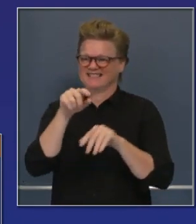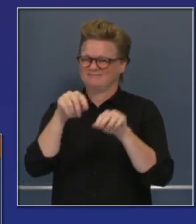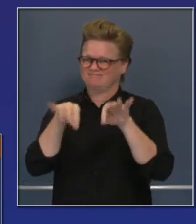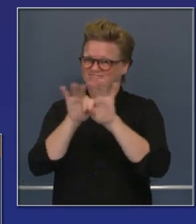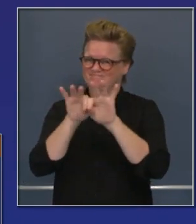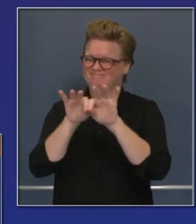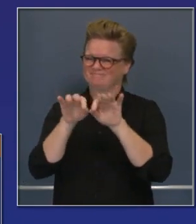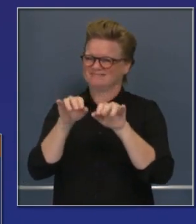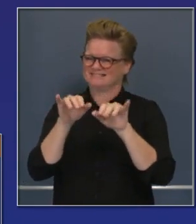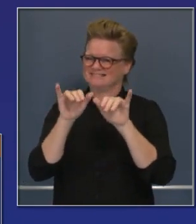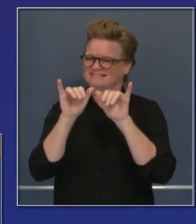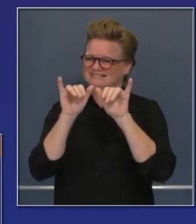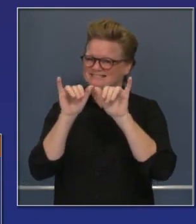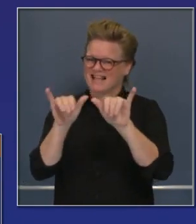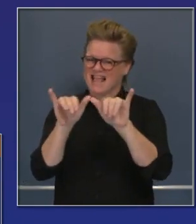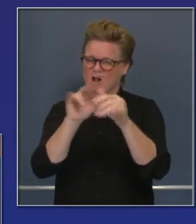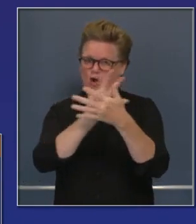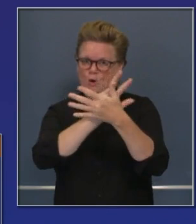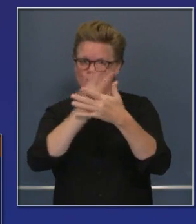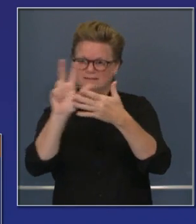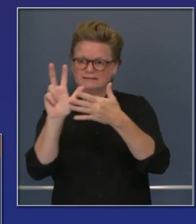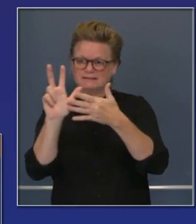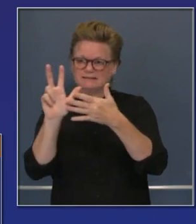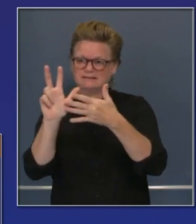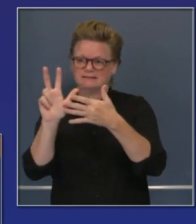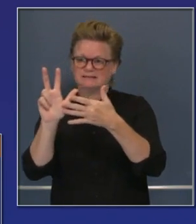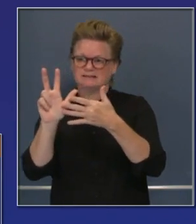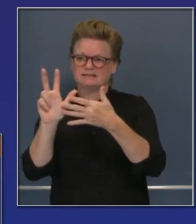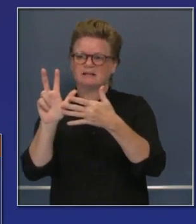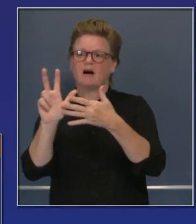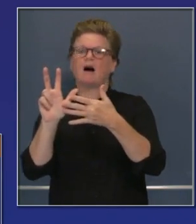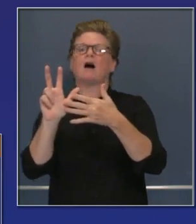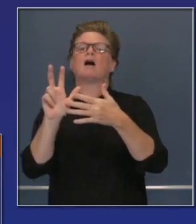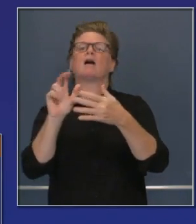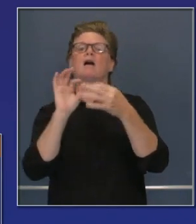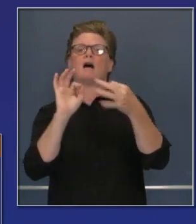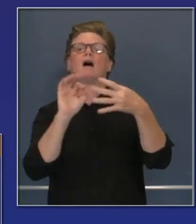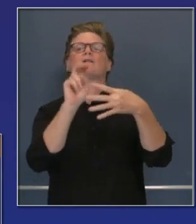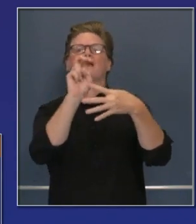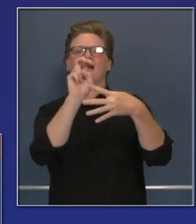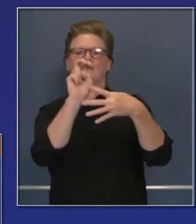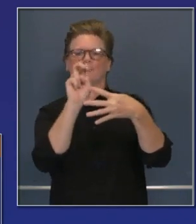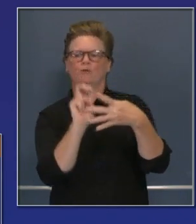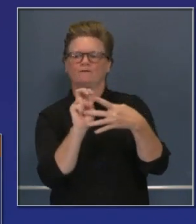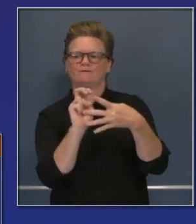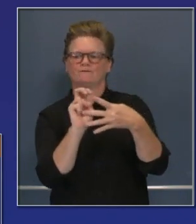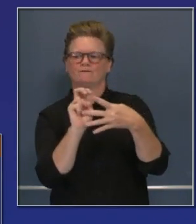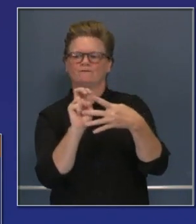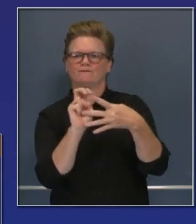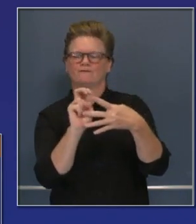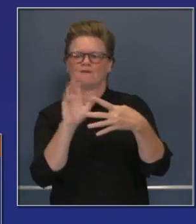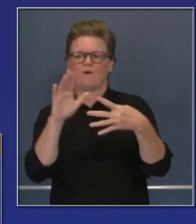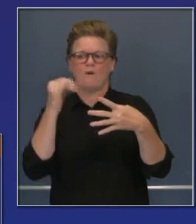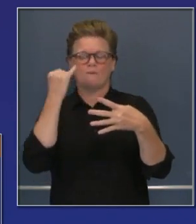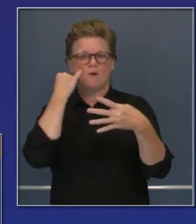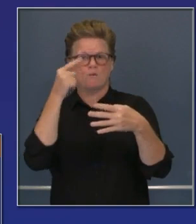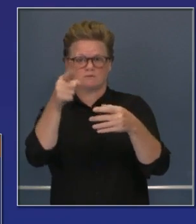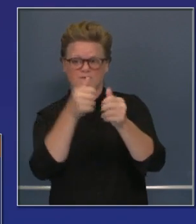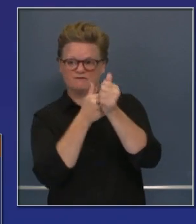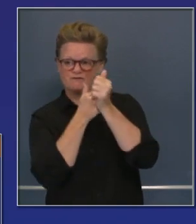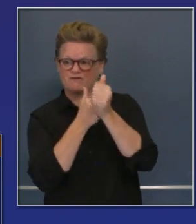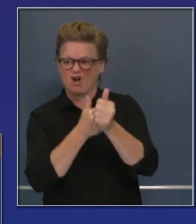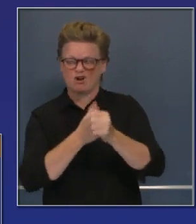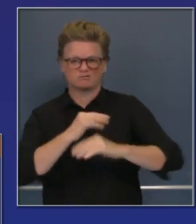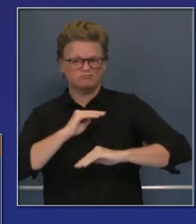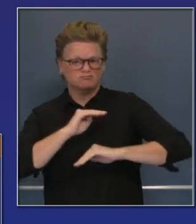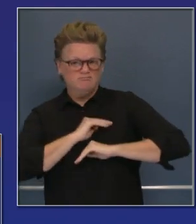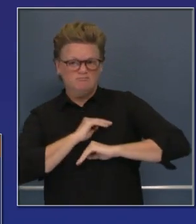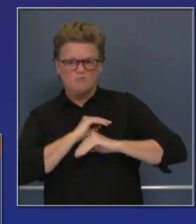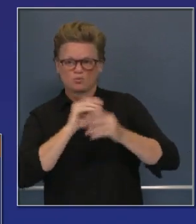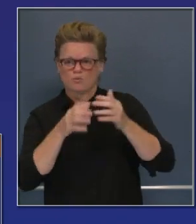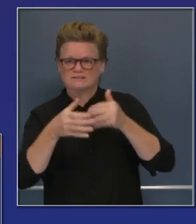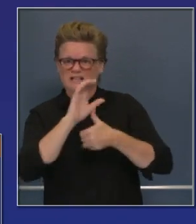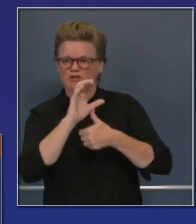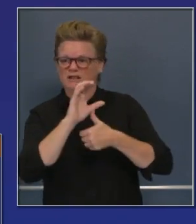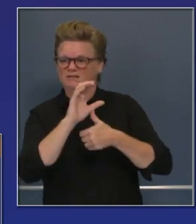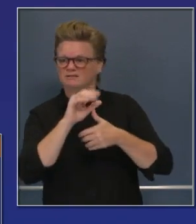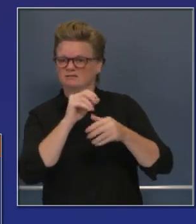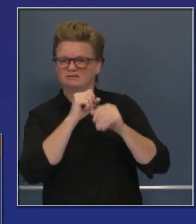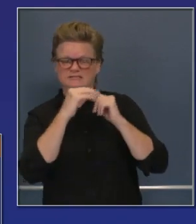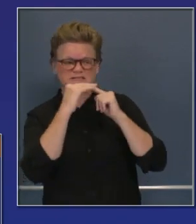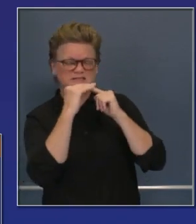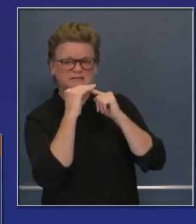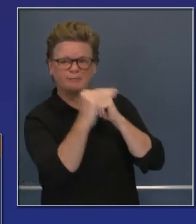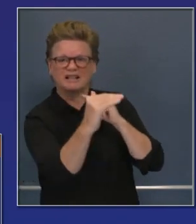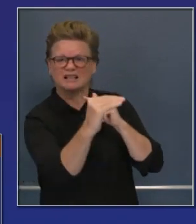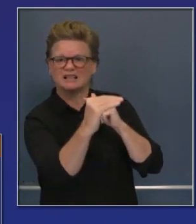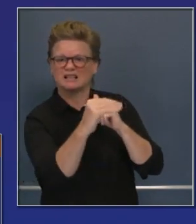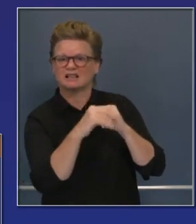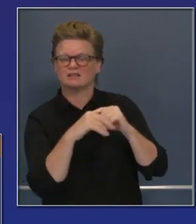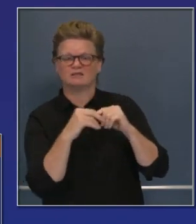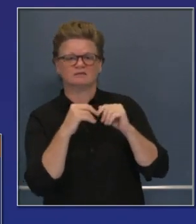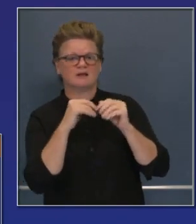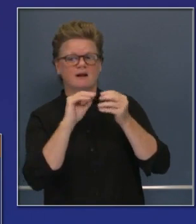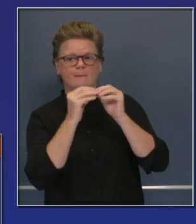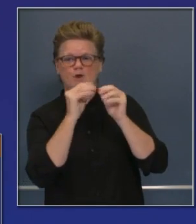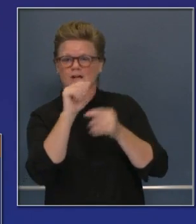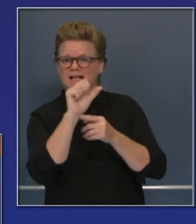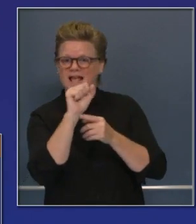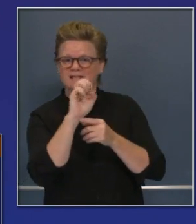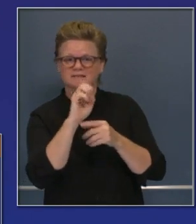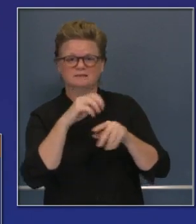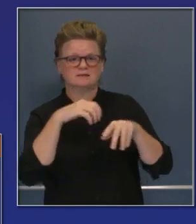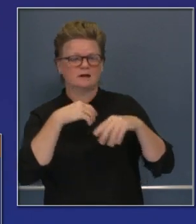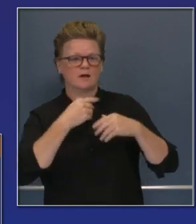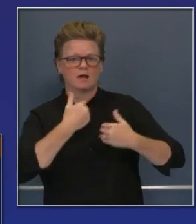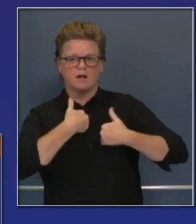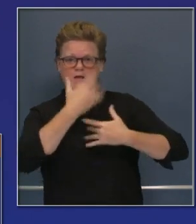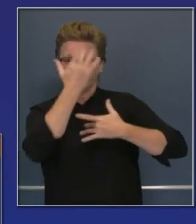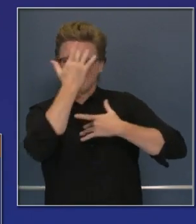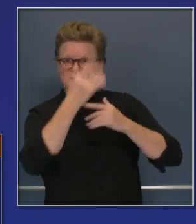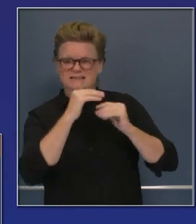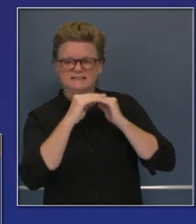WE HAD SAID AS A REMINDER THAT A COUNTY WILL REMAIN IN A TIER FOR AT LEAST THREE WEEKS, AND WILL ONLY MOVE TO THE NEXT TIER IF THEY HAVE MET THAT NEXT TIER’S DATA THRESHOLD FOR TWO